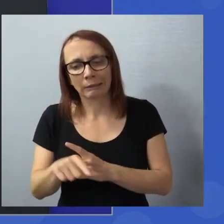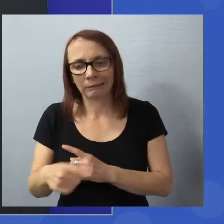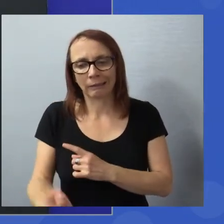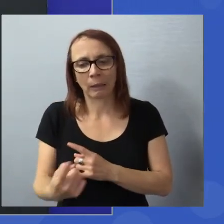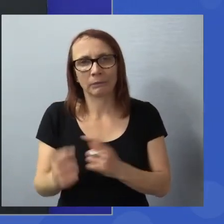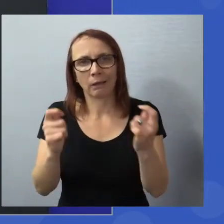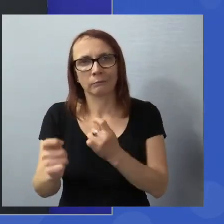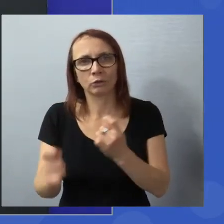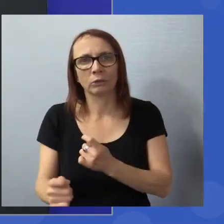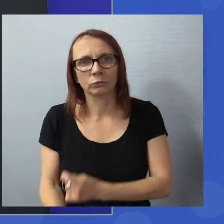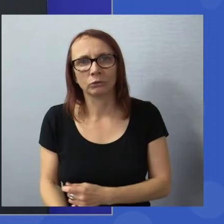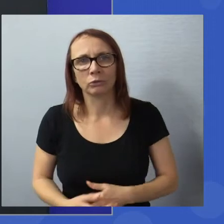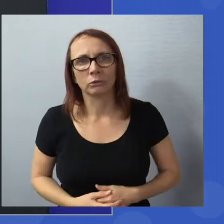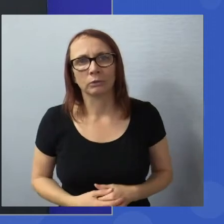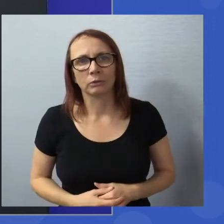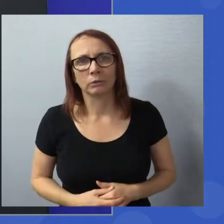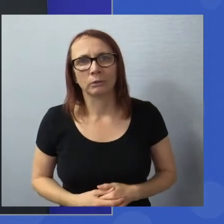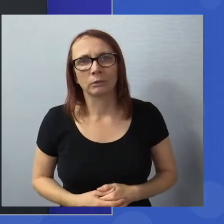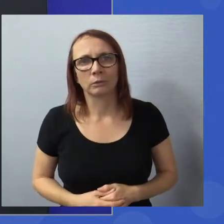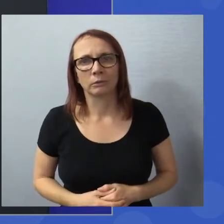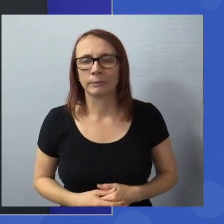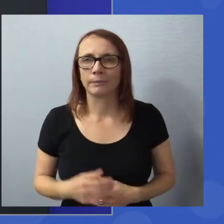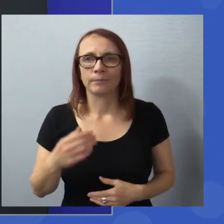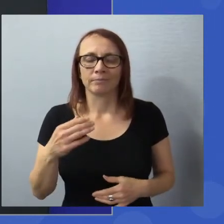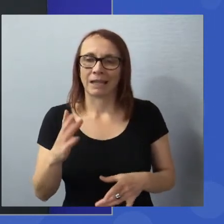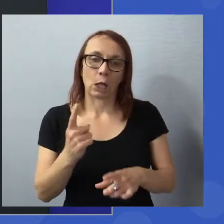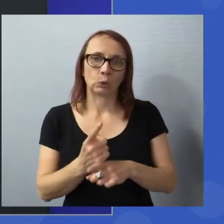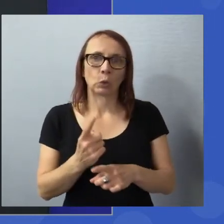own lives and you so you've talked about a lot of the benefits of doing that and